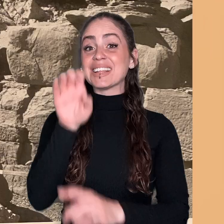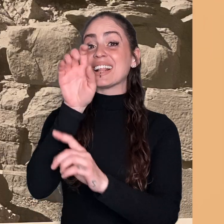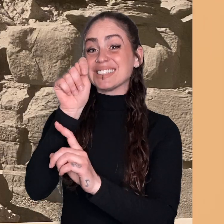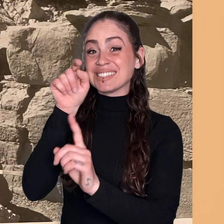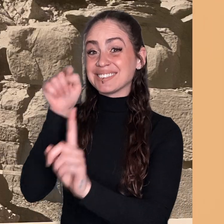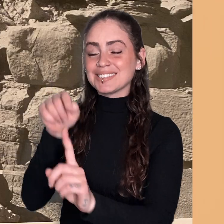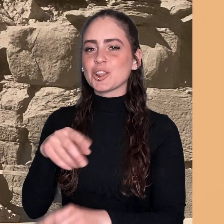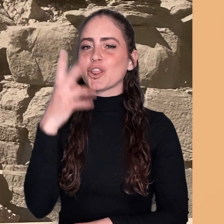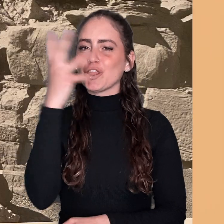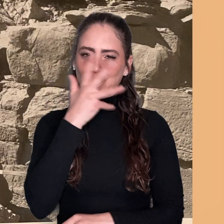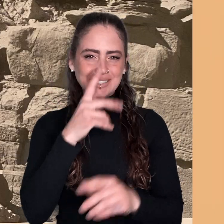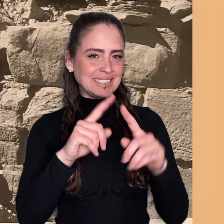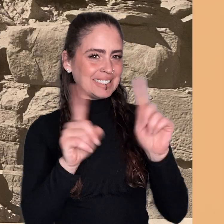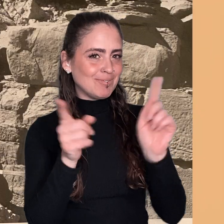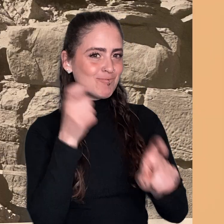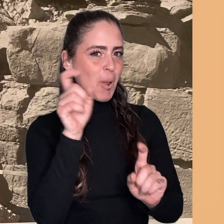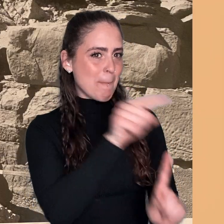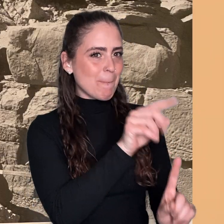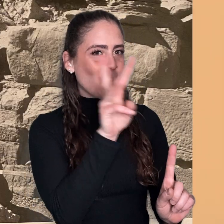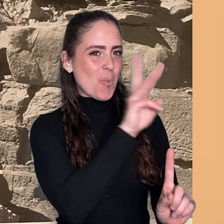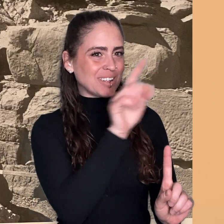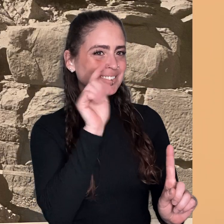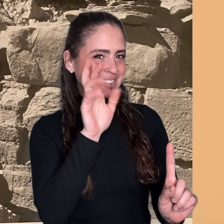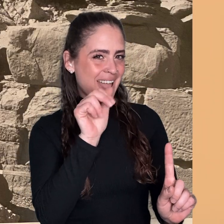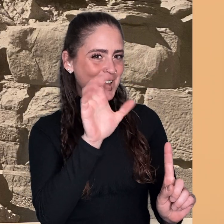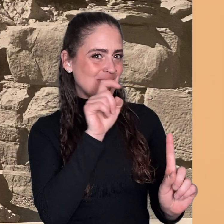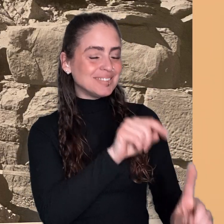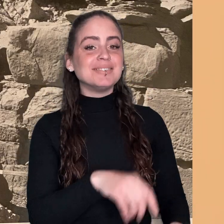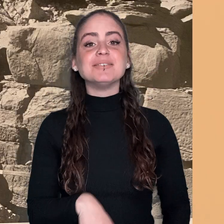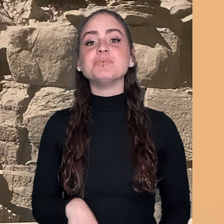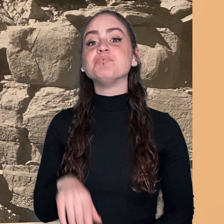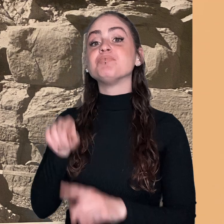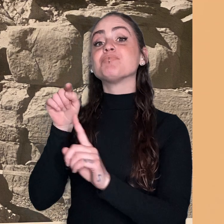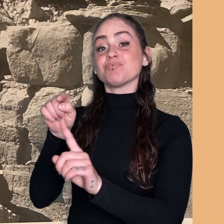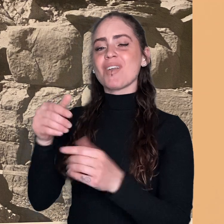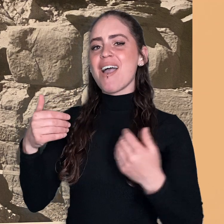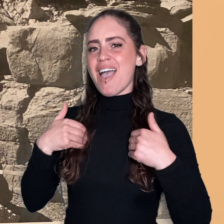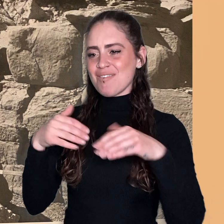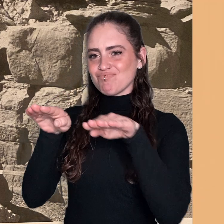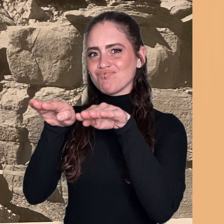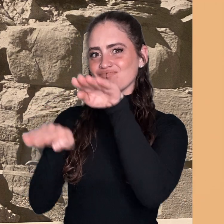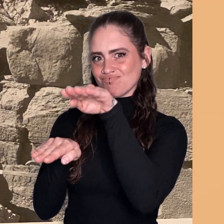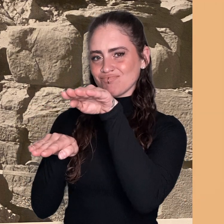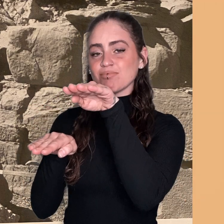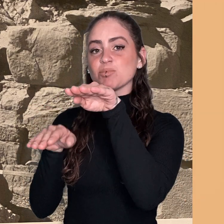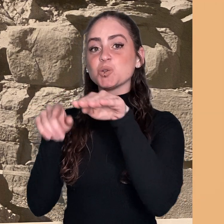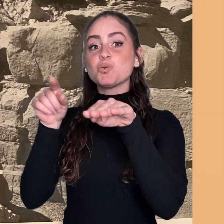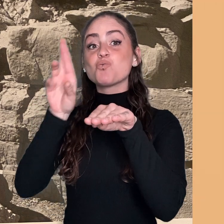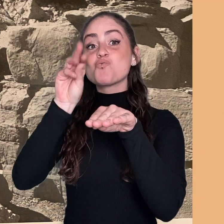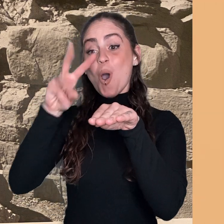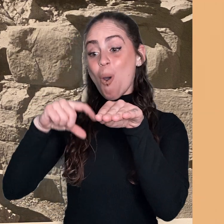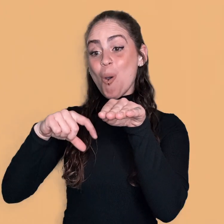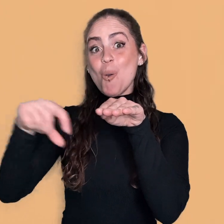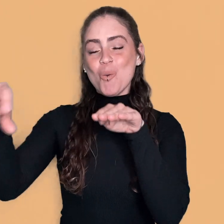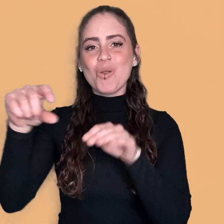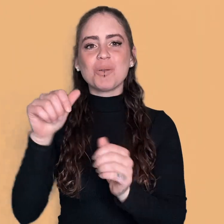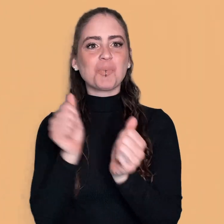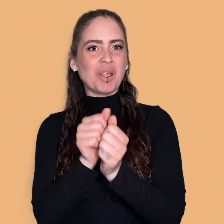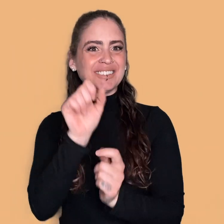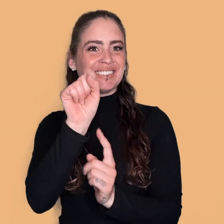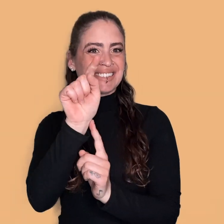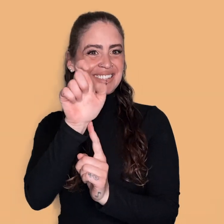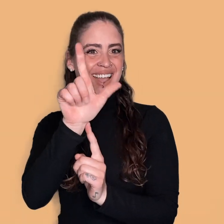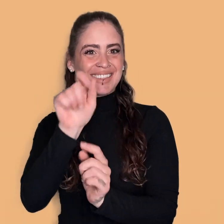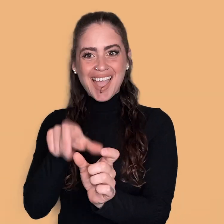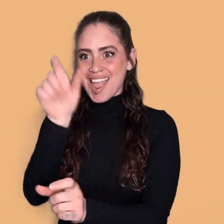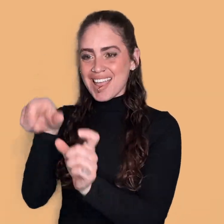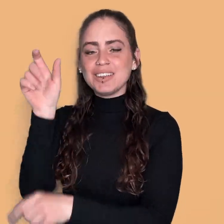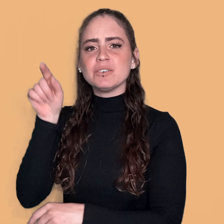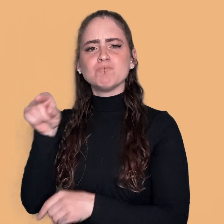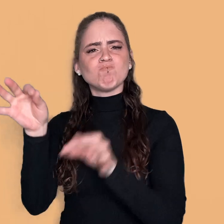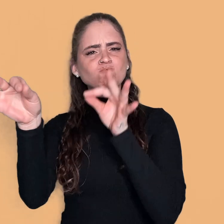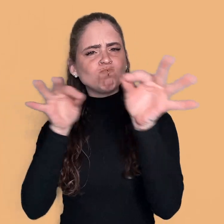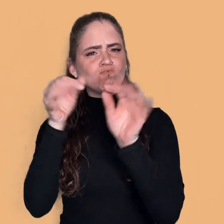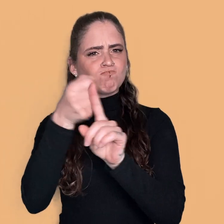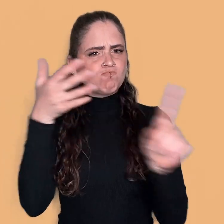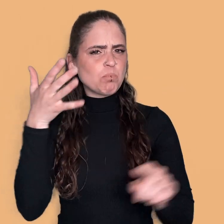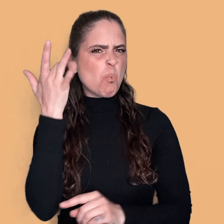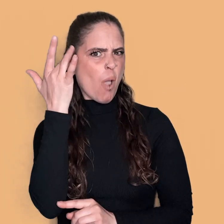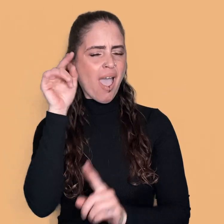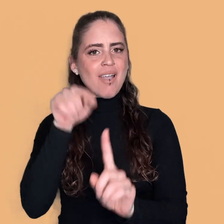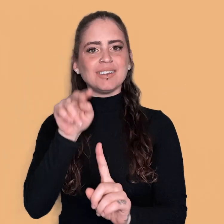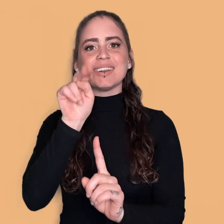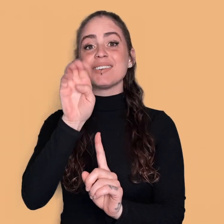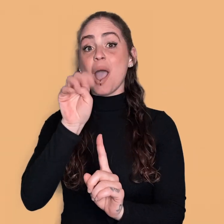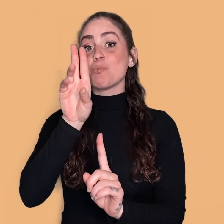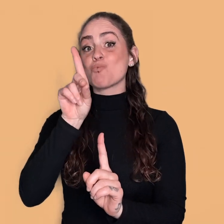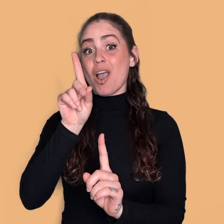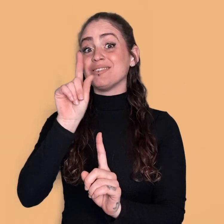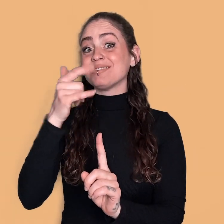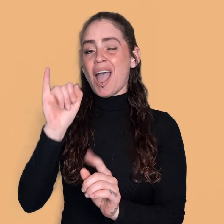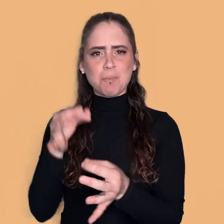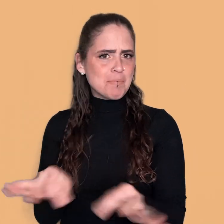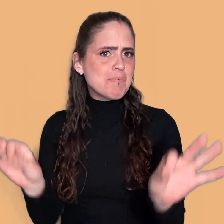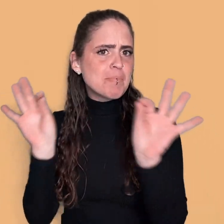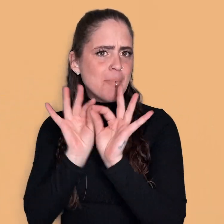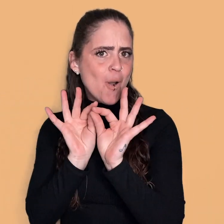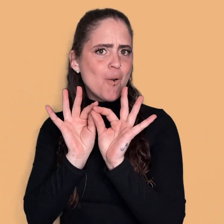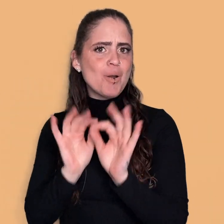An additional row of stelae at East Terrace highlighting the importance of Nemrud Dagi;